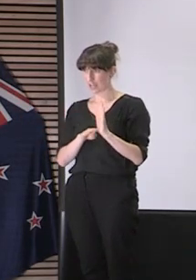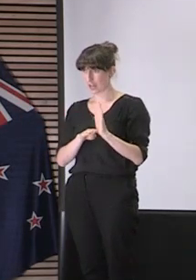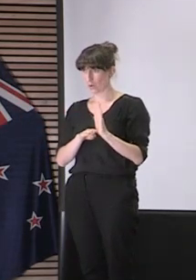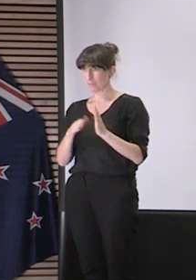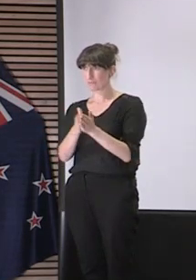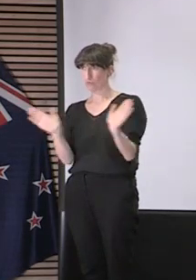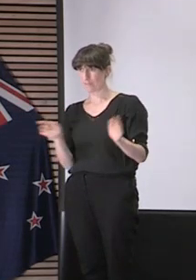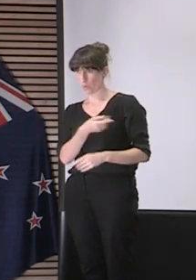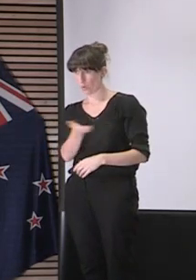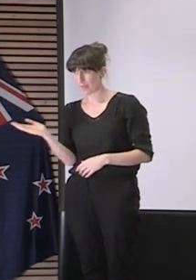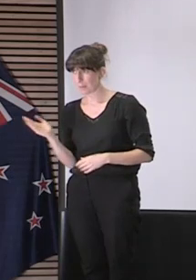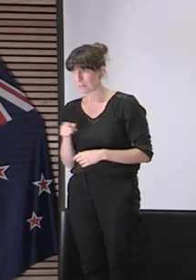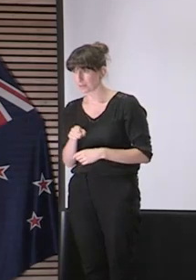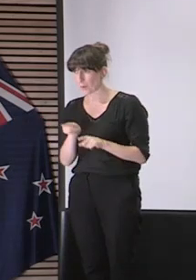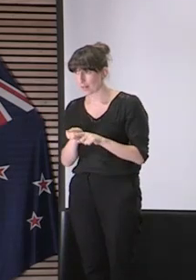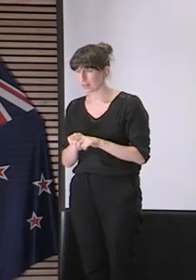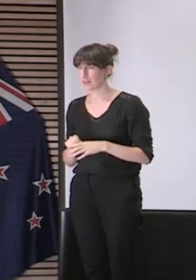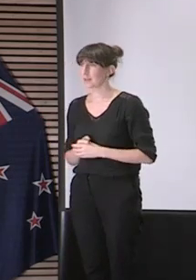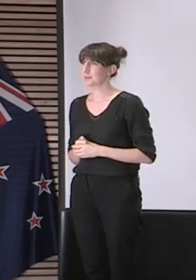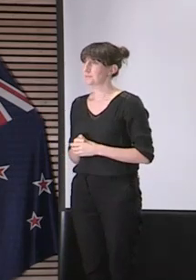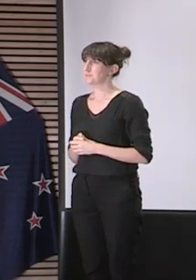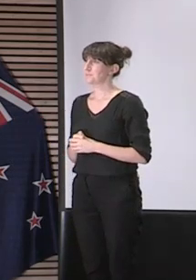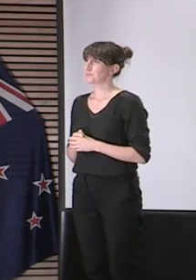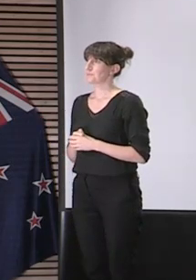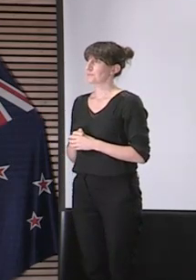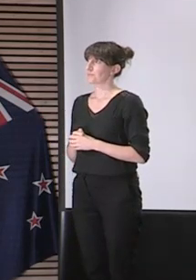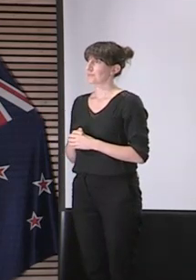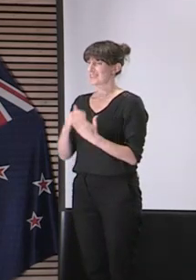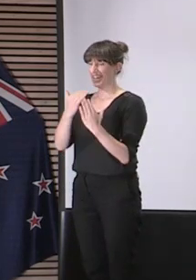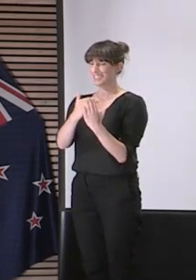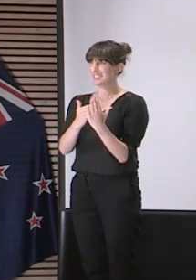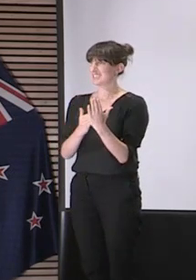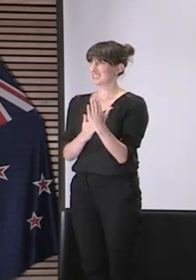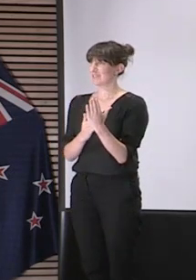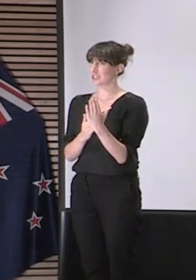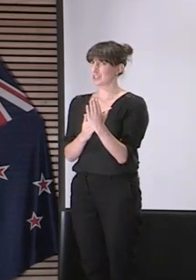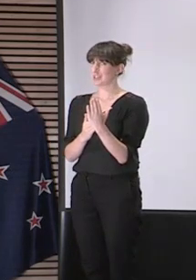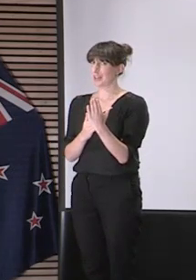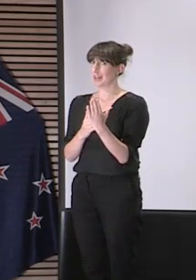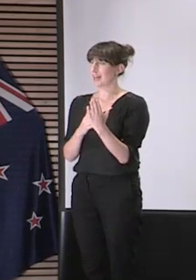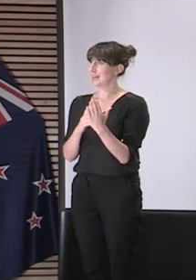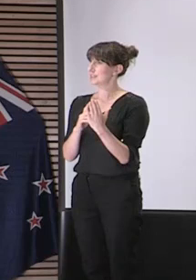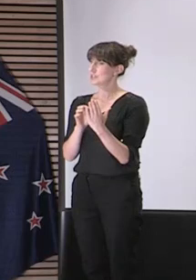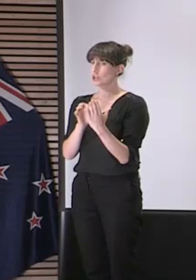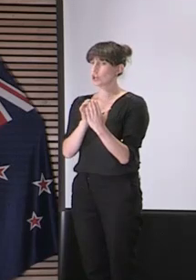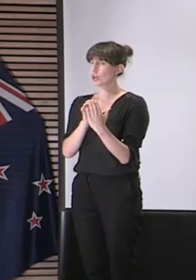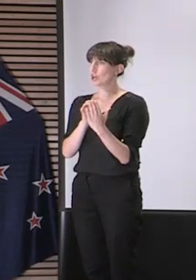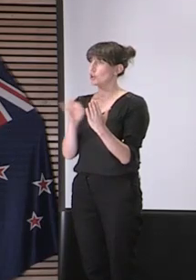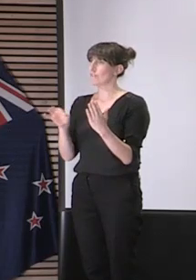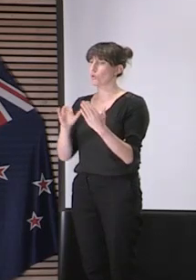broader community testing in general and would you look at widening that criteria? The